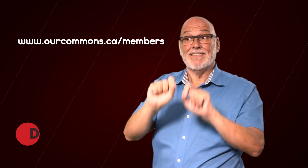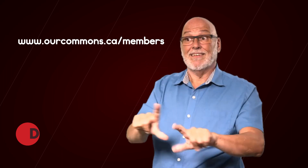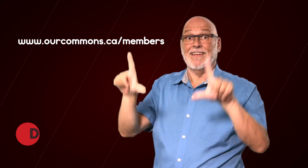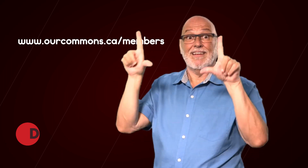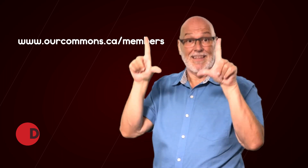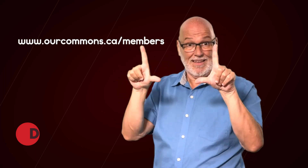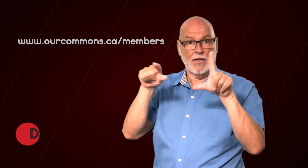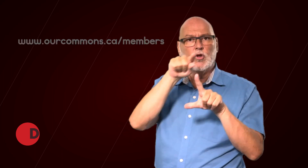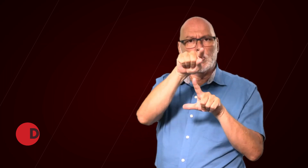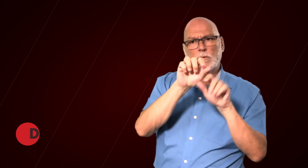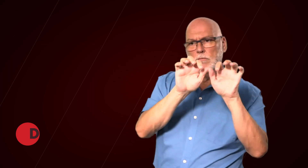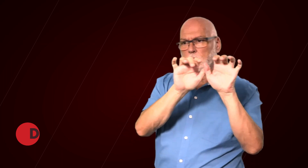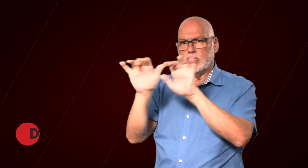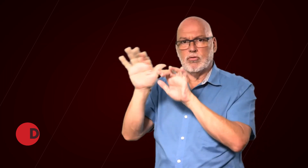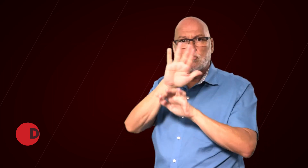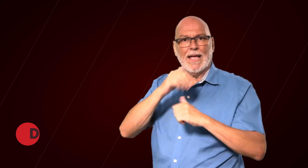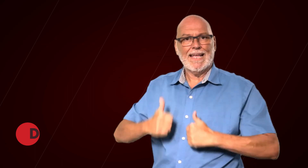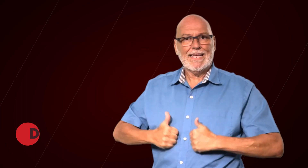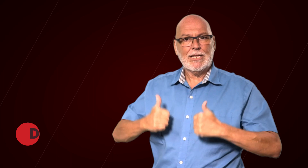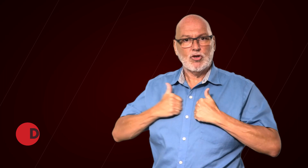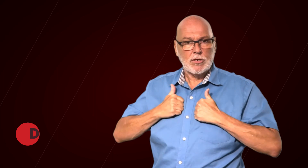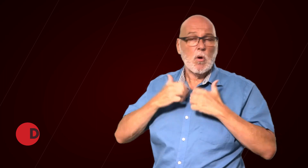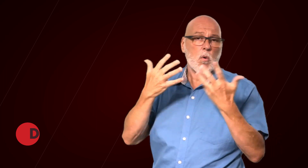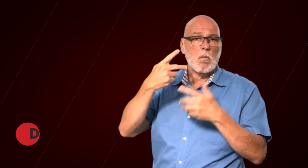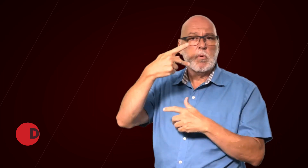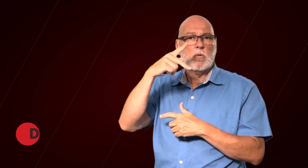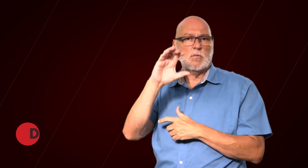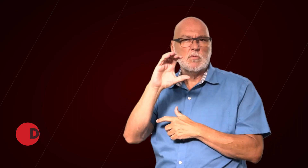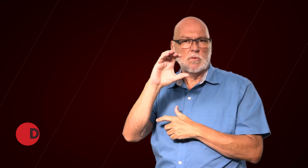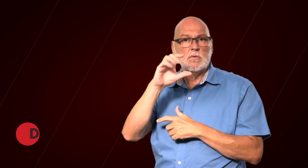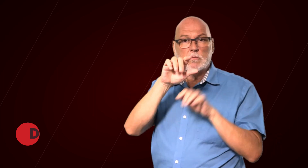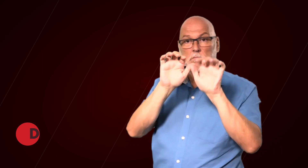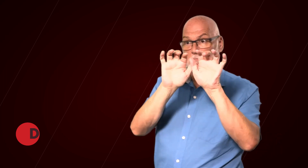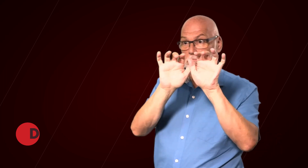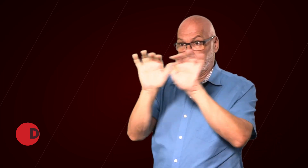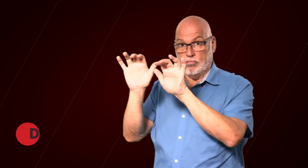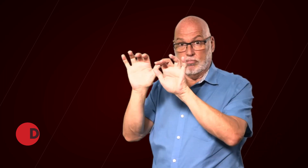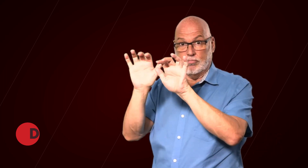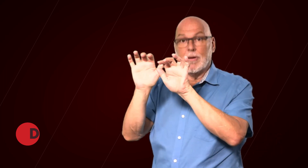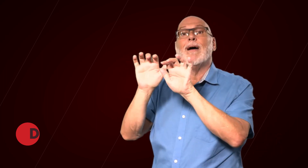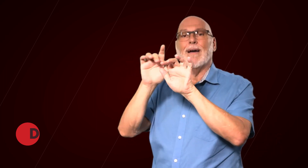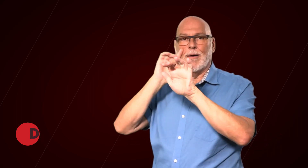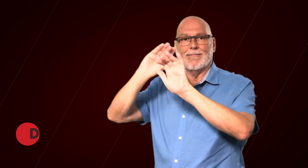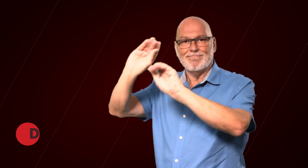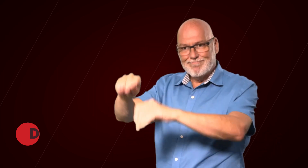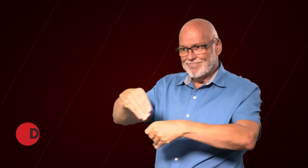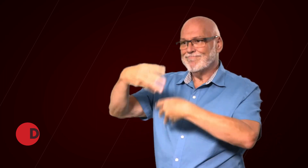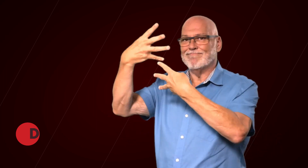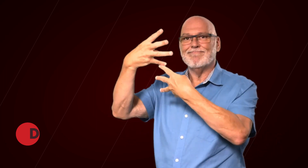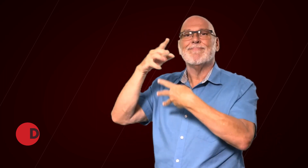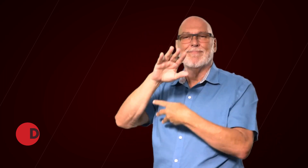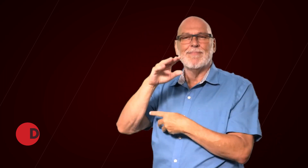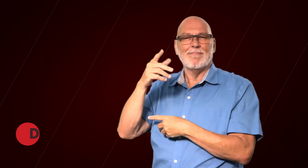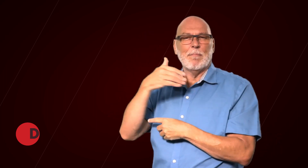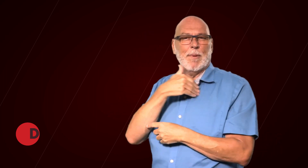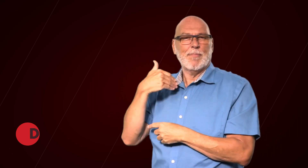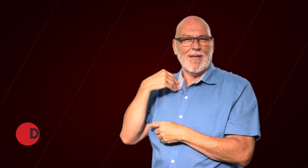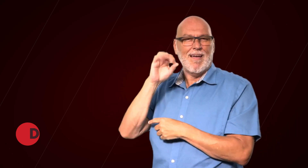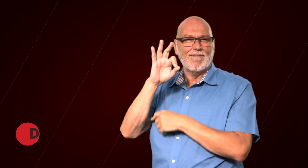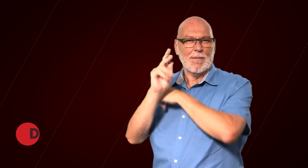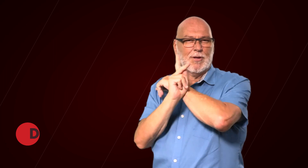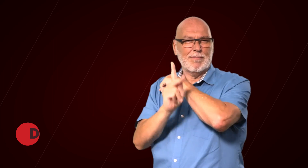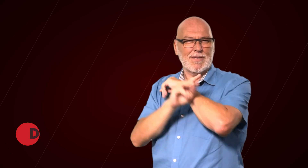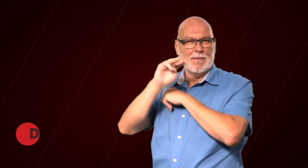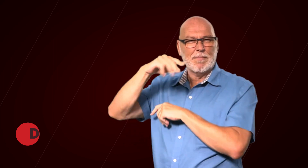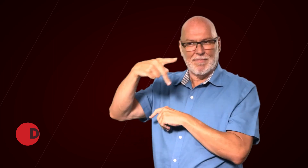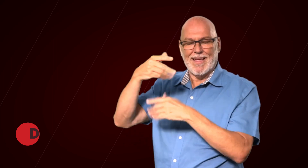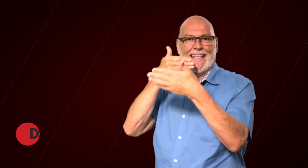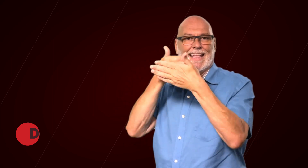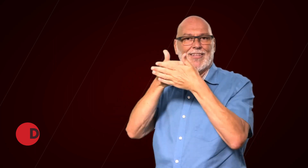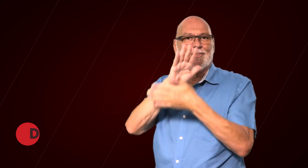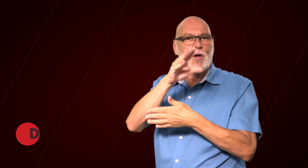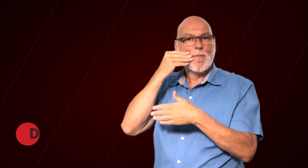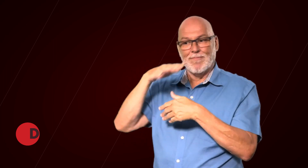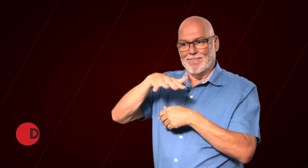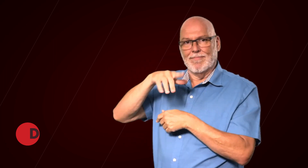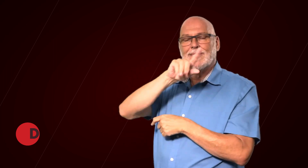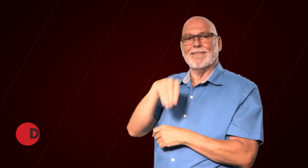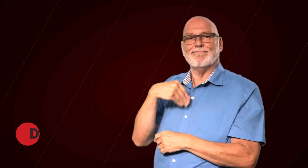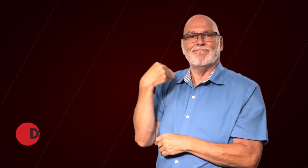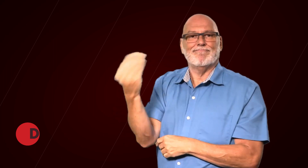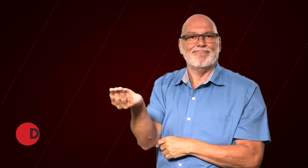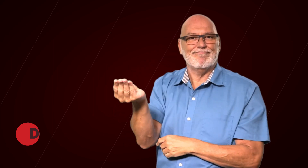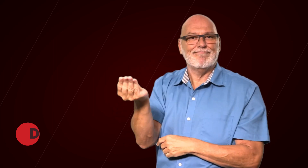and type in your address or postal code in the Members of Parliament search bar.